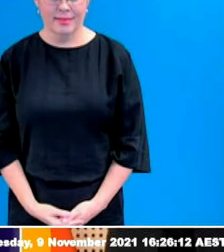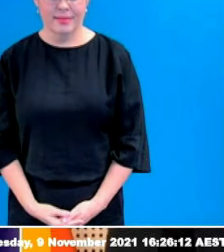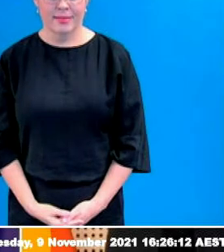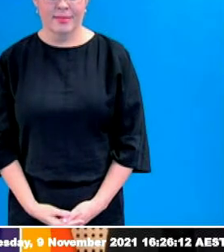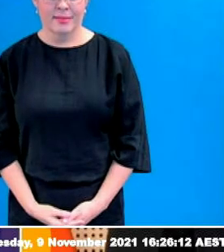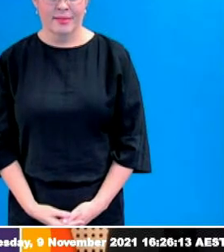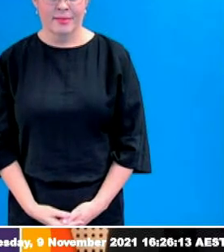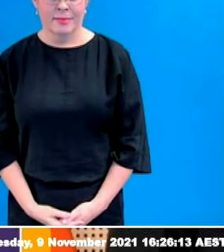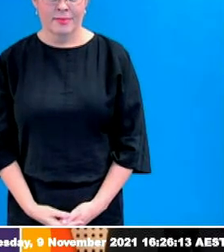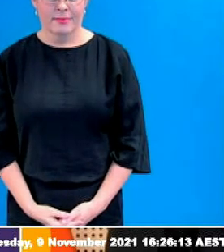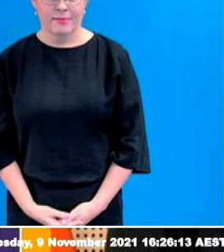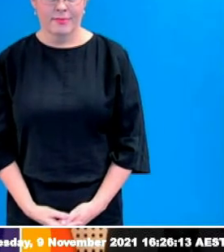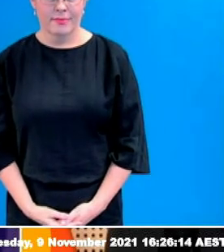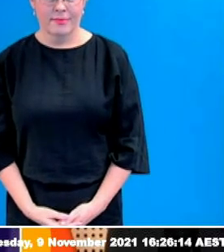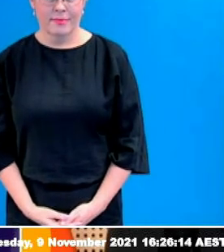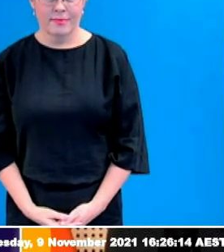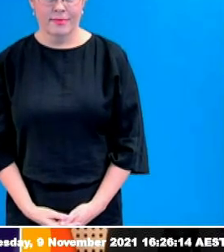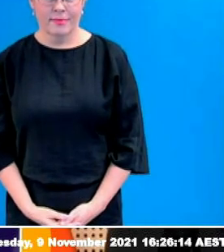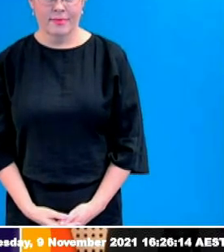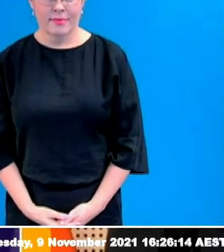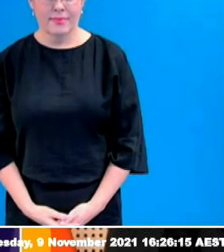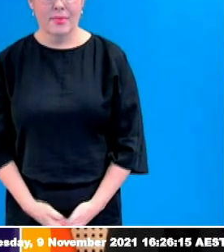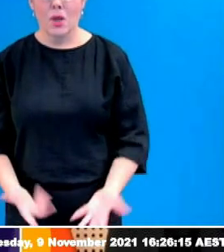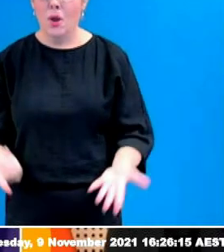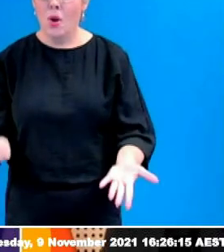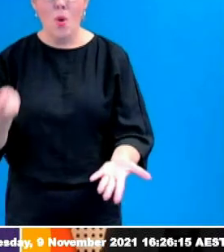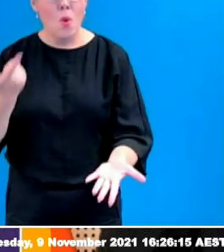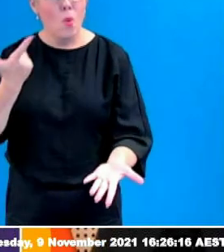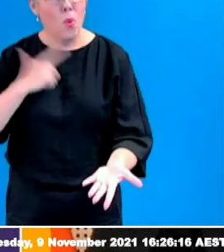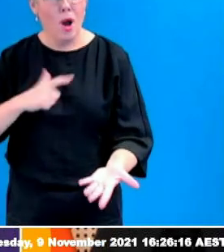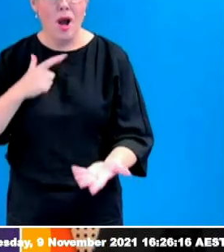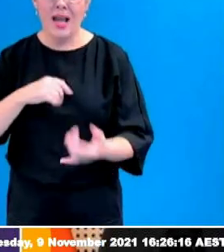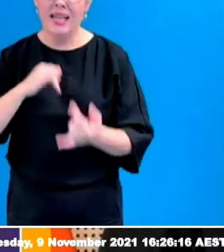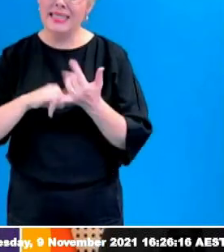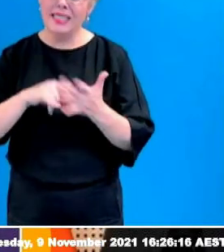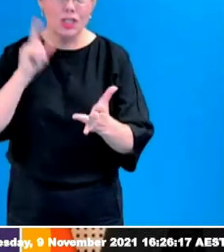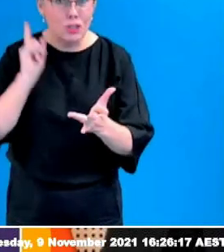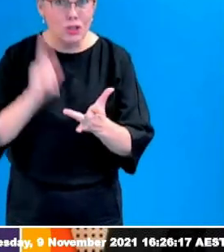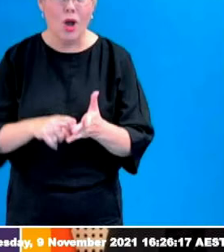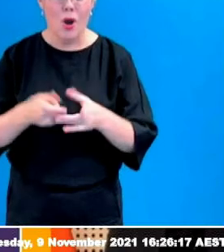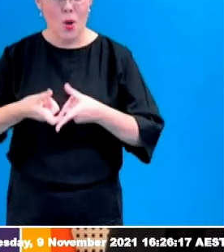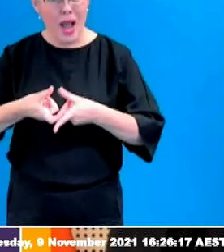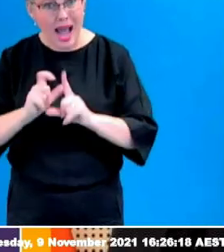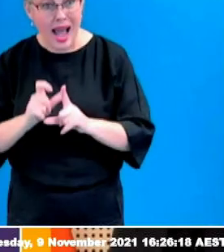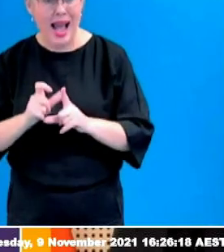Why is it so hard and why is it so damned difficult to be able to get